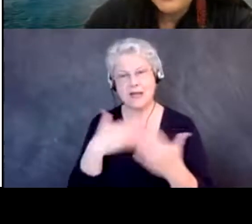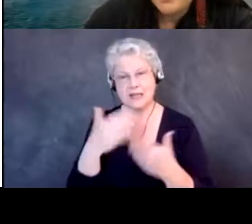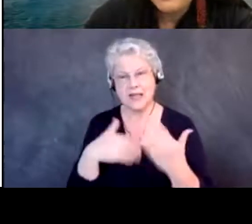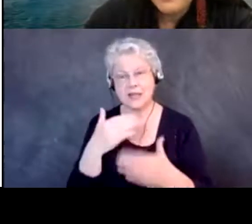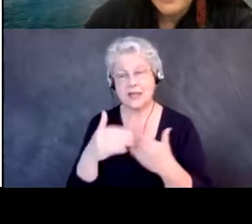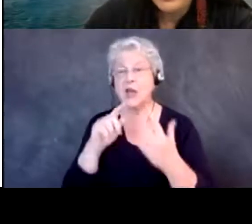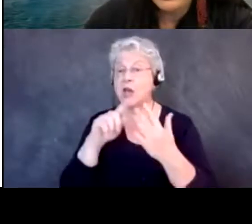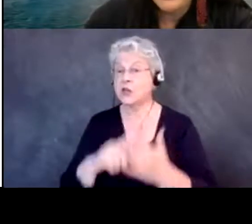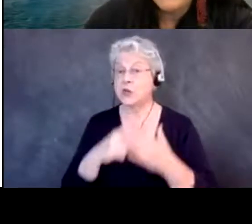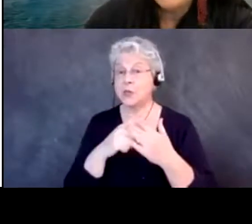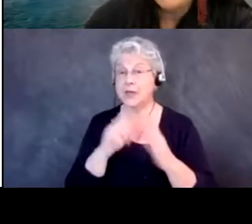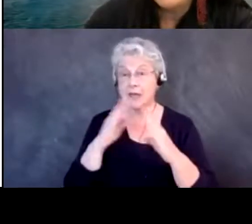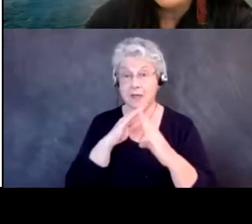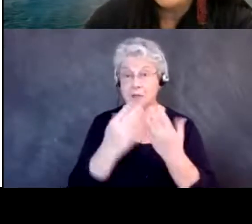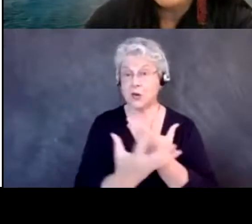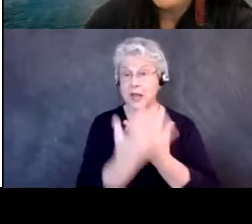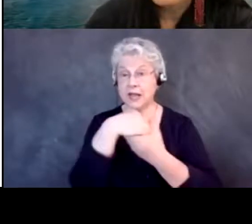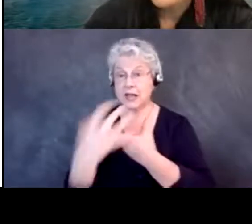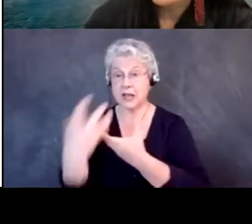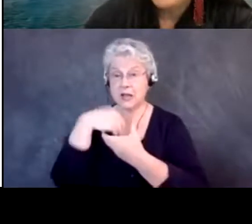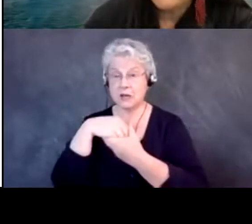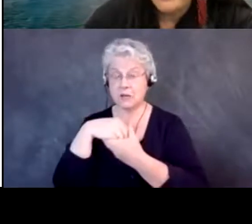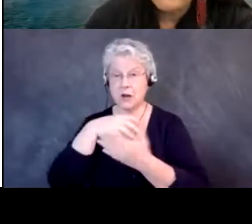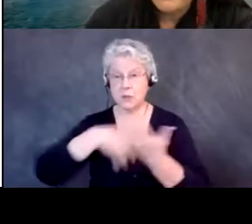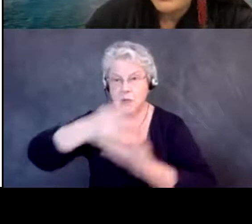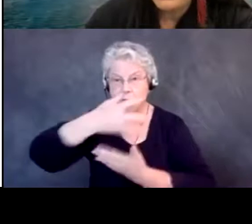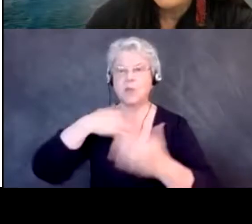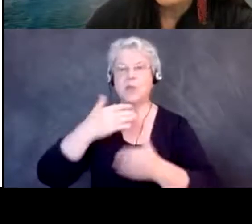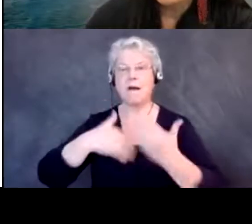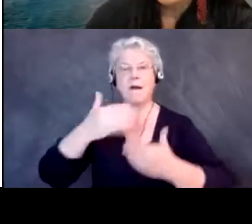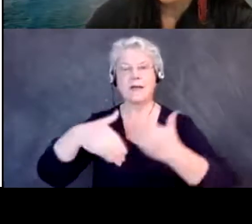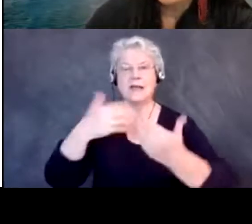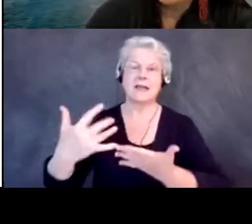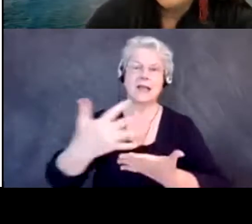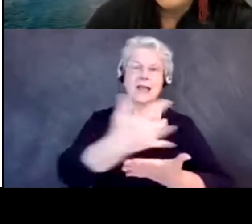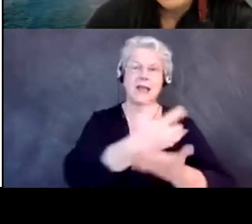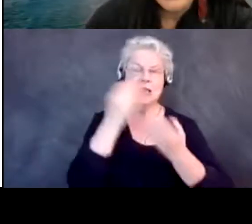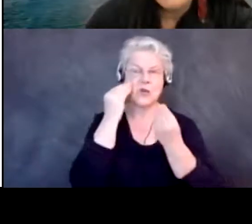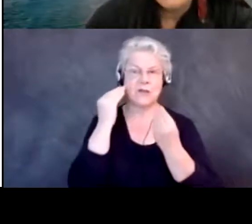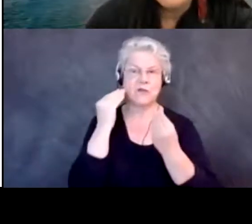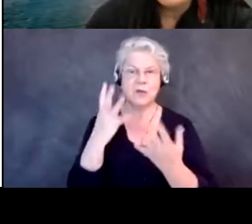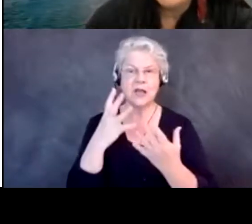process and you create that process of gathering information, identifying challenges, coming up